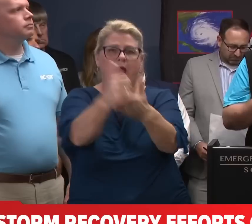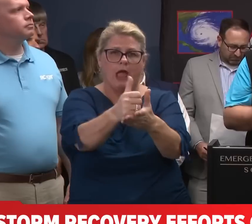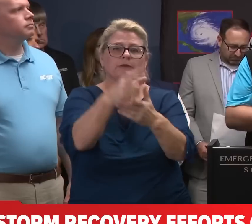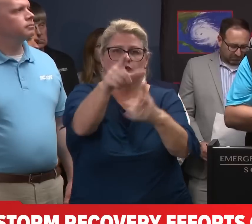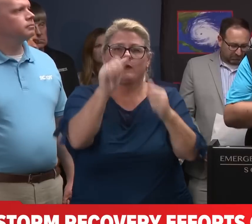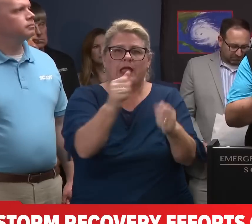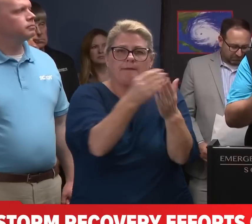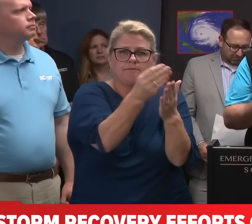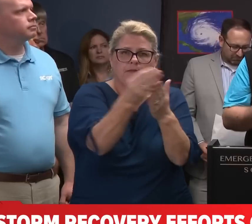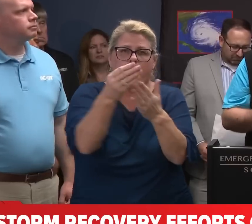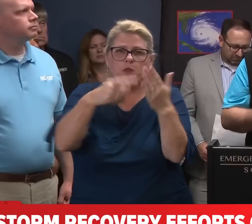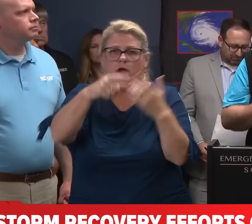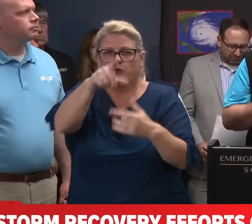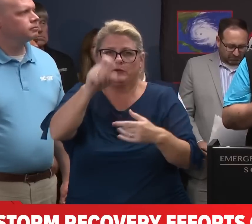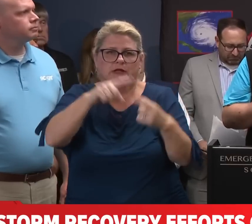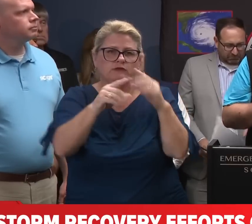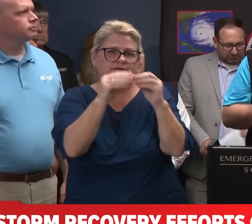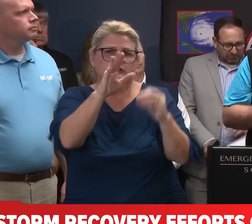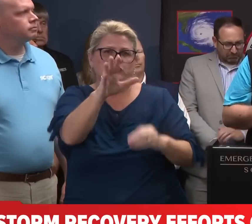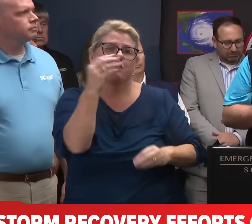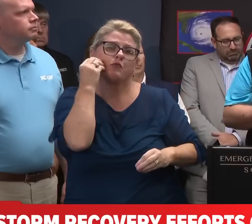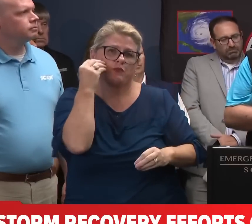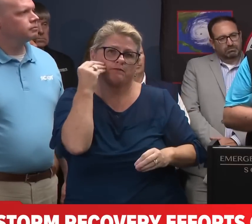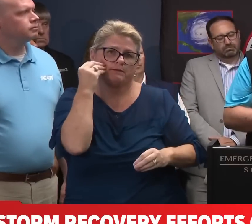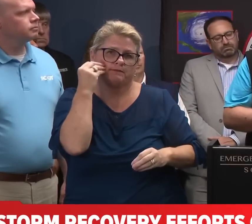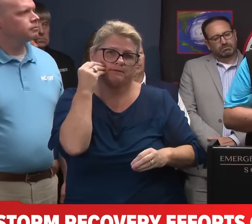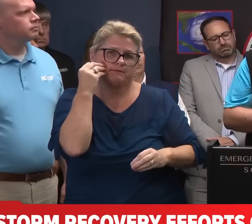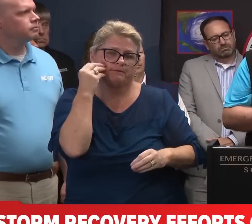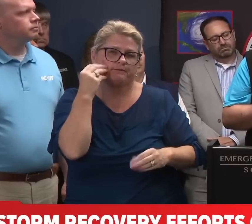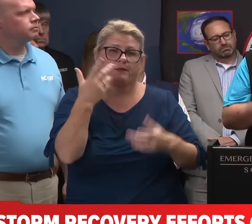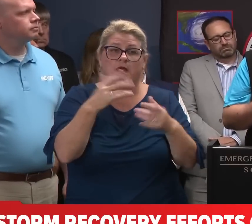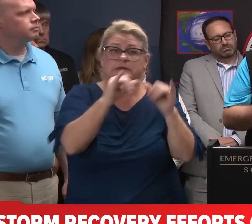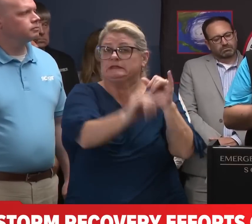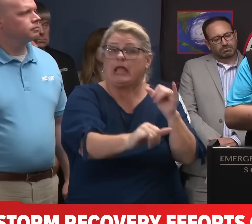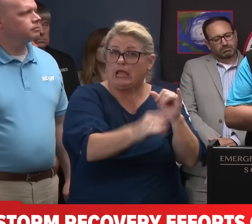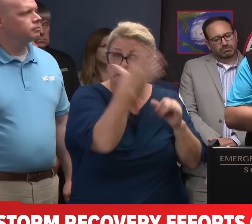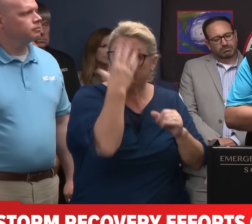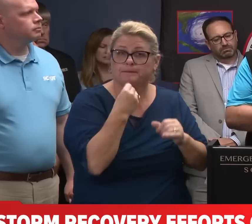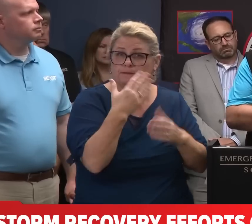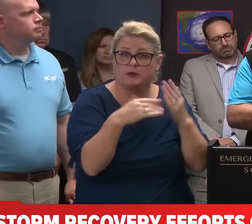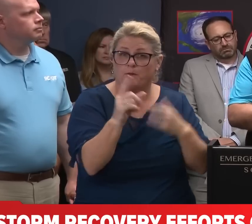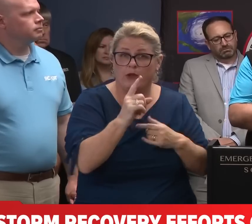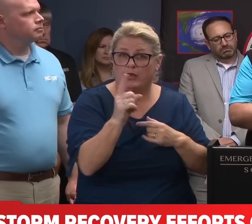that they need to do to either repair their home, uh have somewhere to stay and uh things like that,